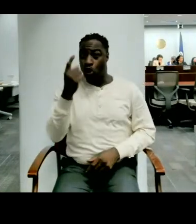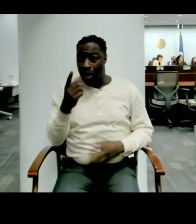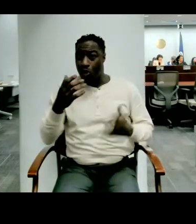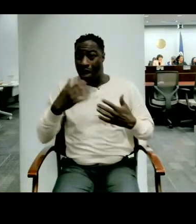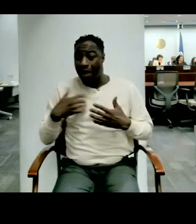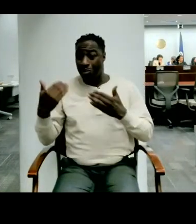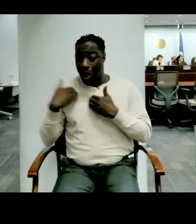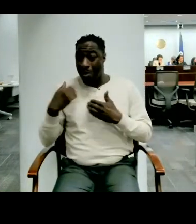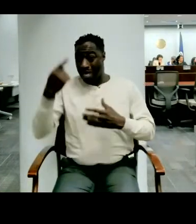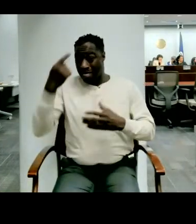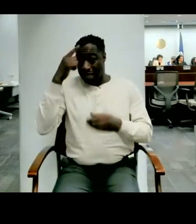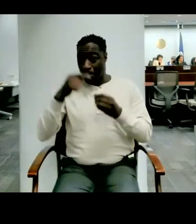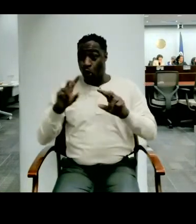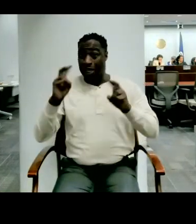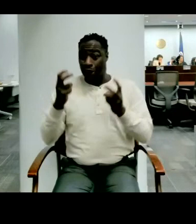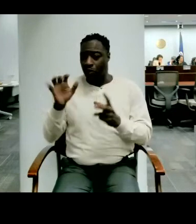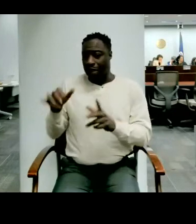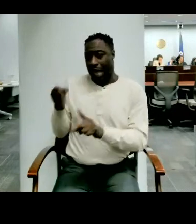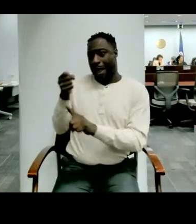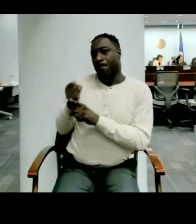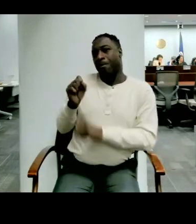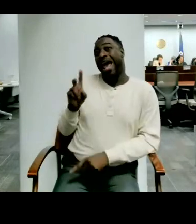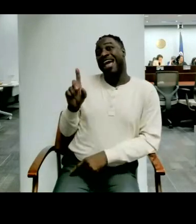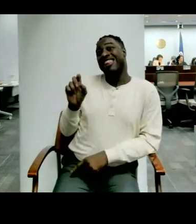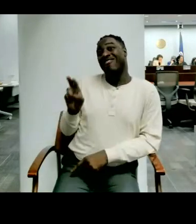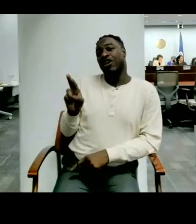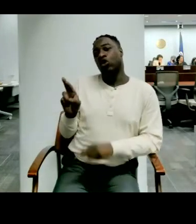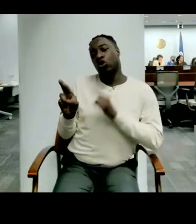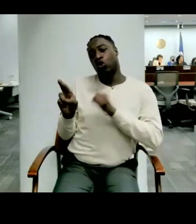think about those issues and we understand that they got a skill set that really helps them do